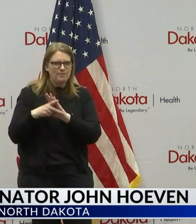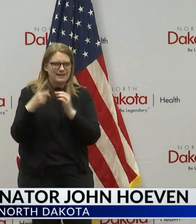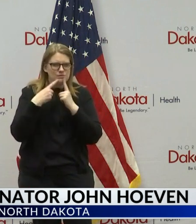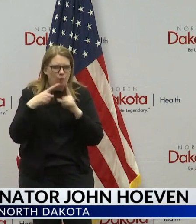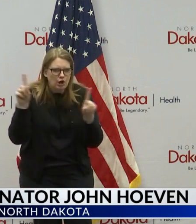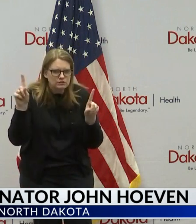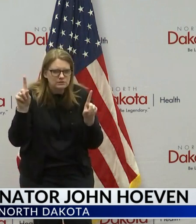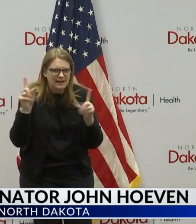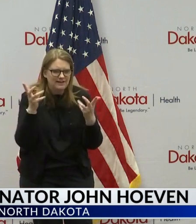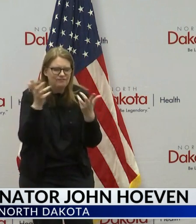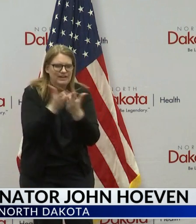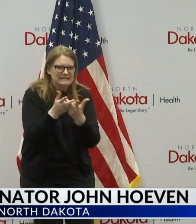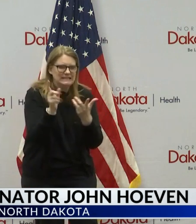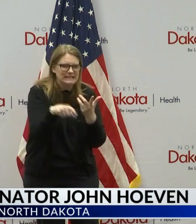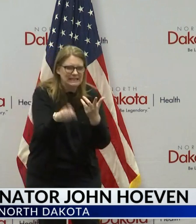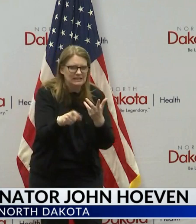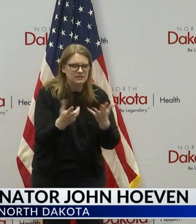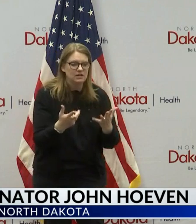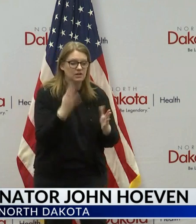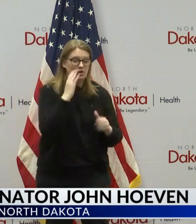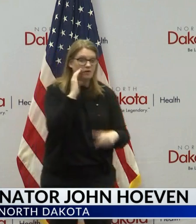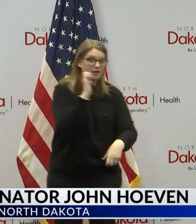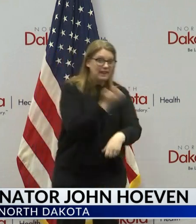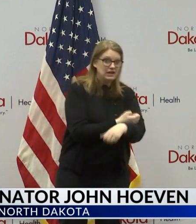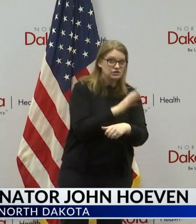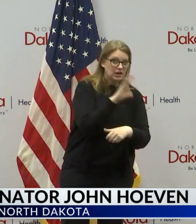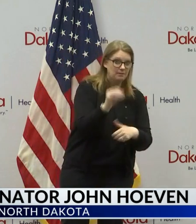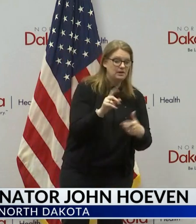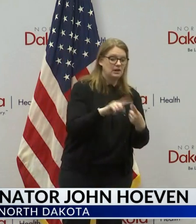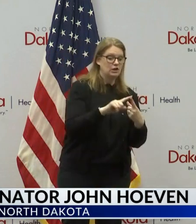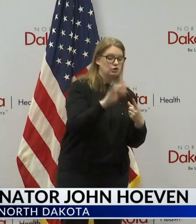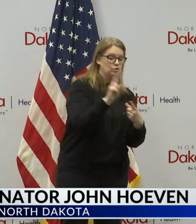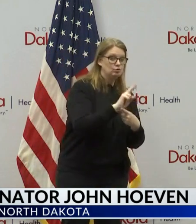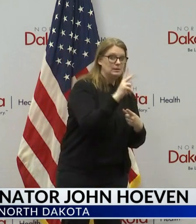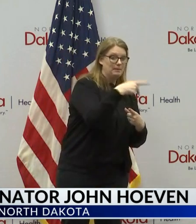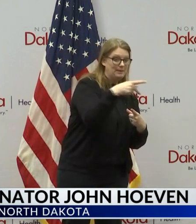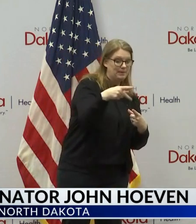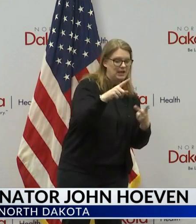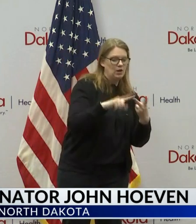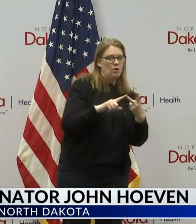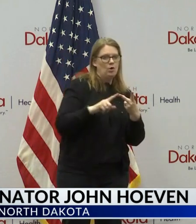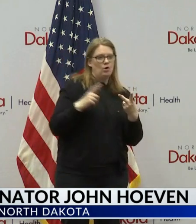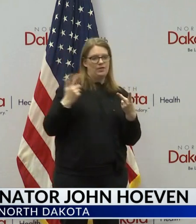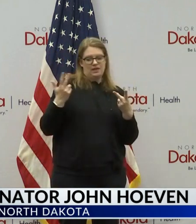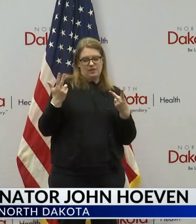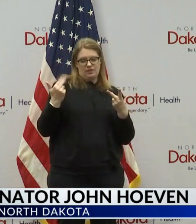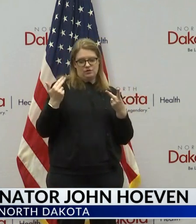TREASURY MNUCHUN TO GET THAT PROGRAM IN A FORM THAT WORKS.